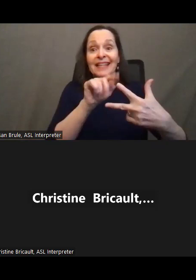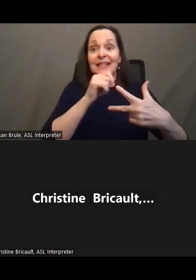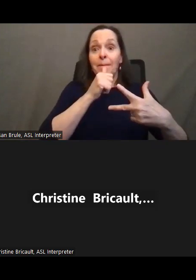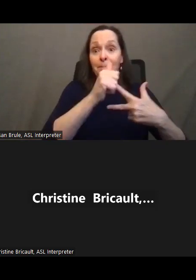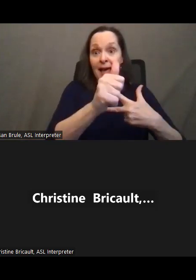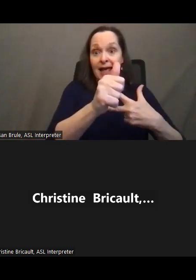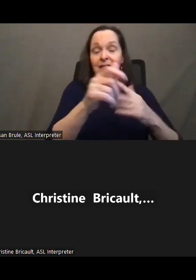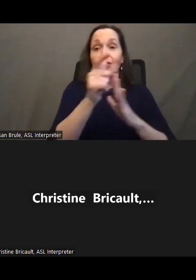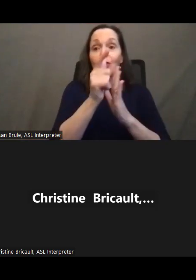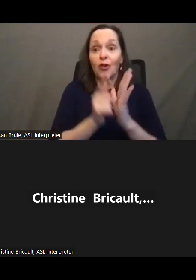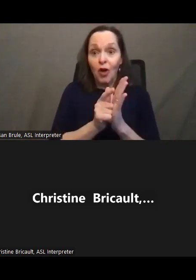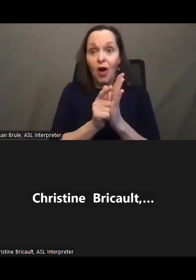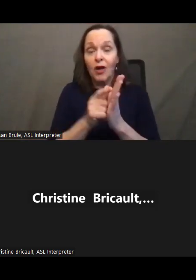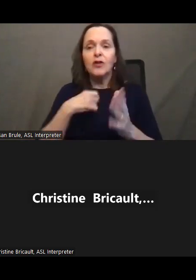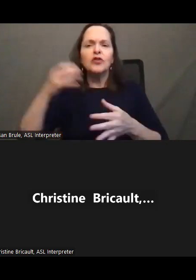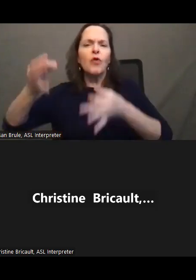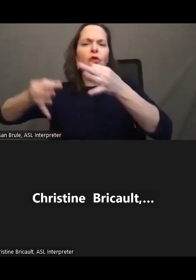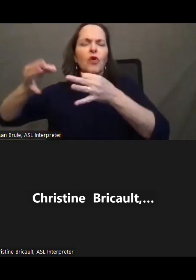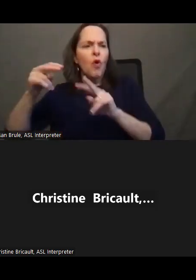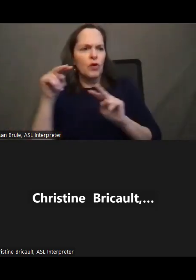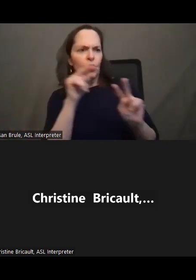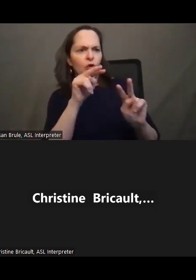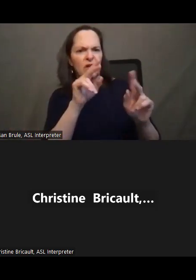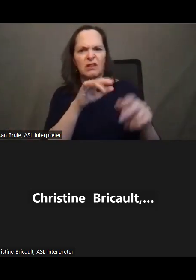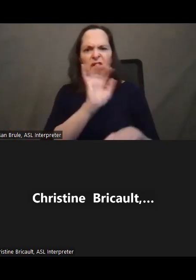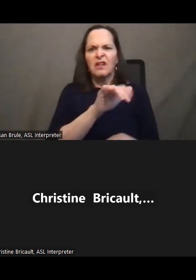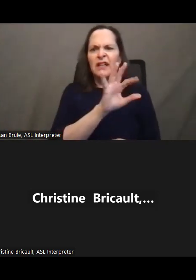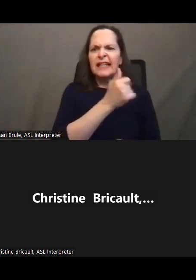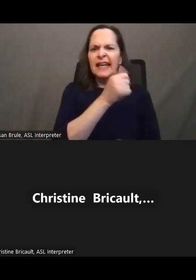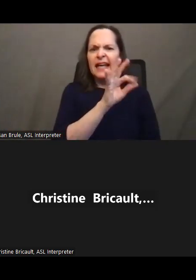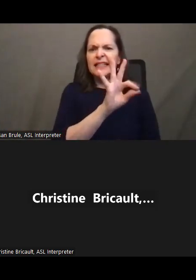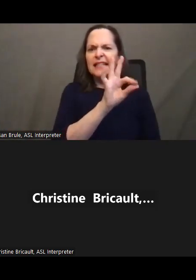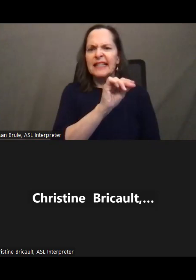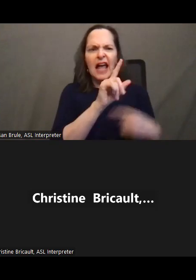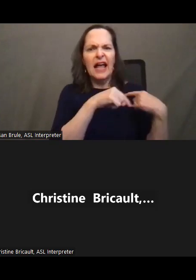over the last 20 years-ish, and